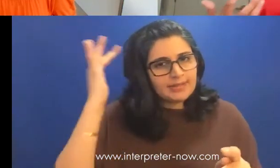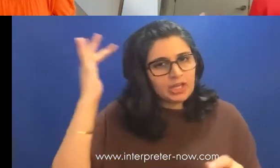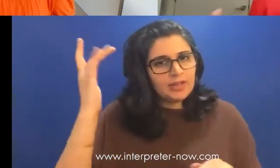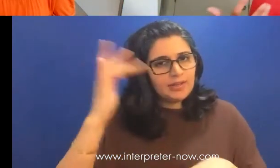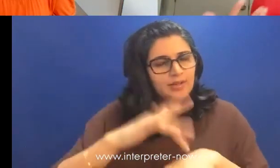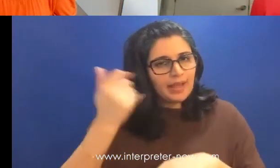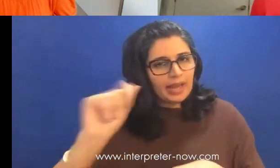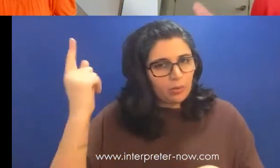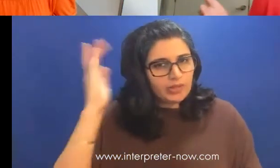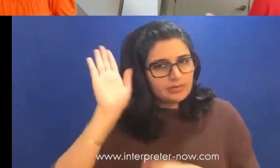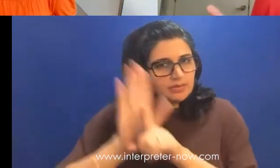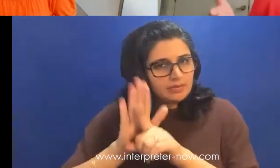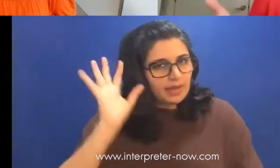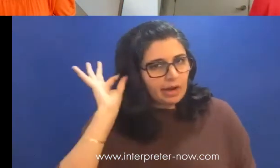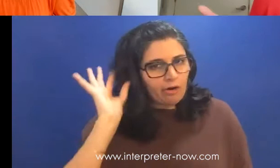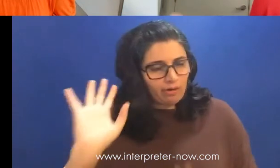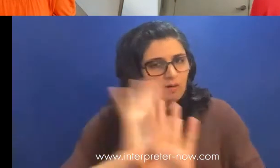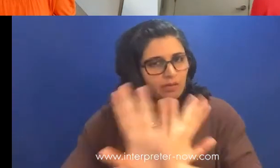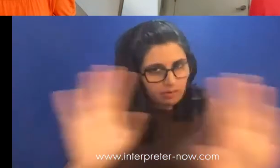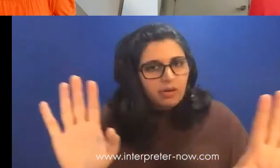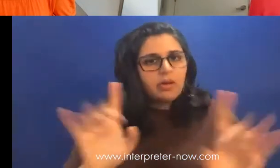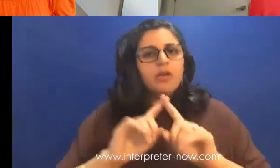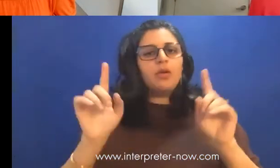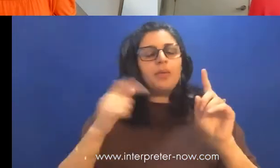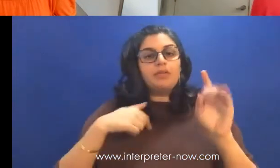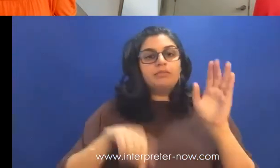me that context again, especially as someone who grew up outside this country.